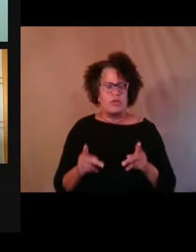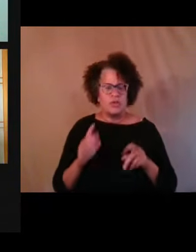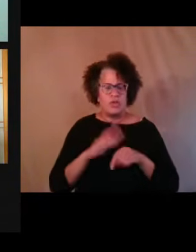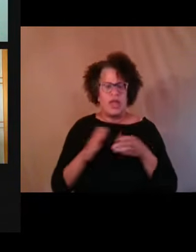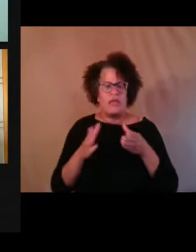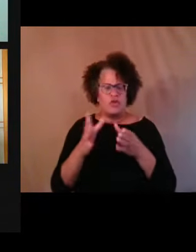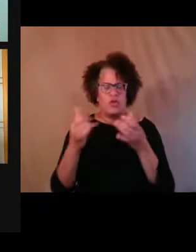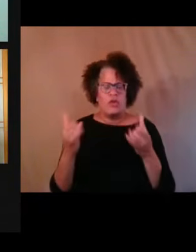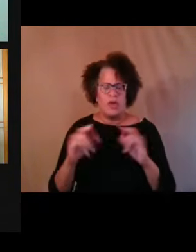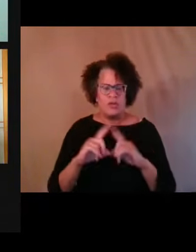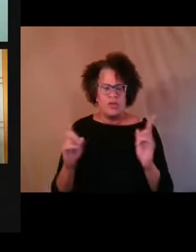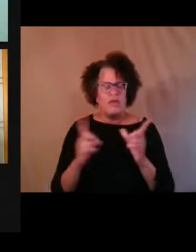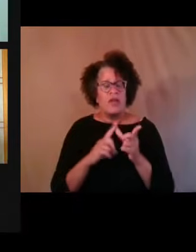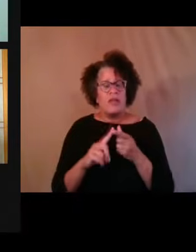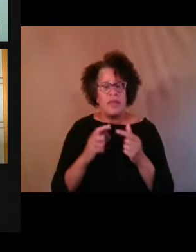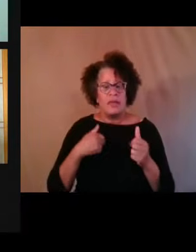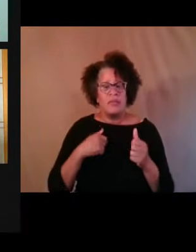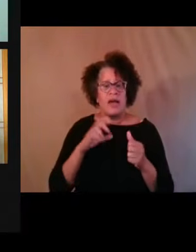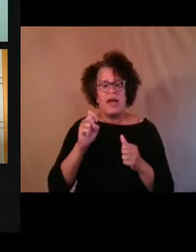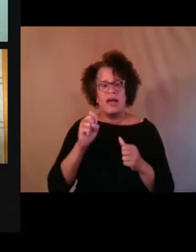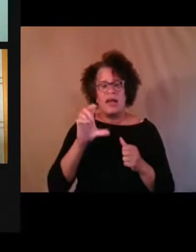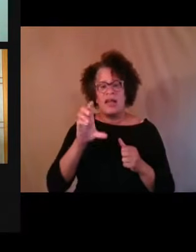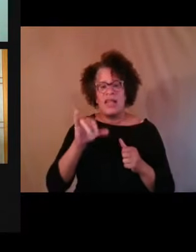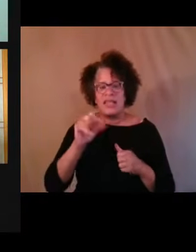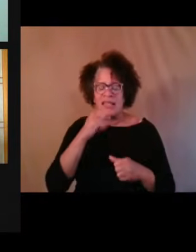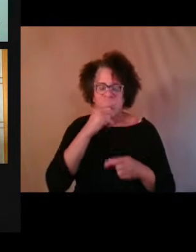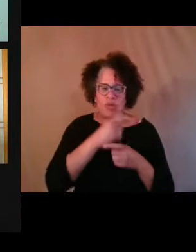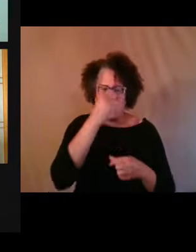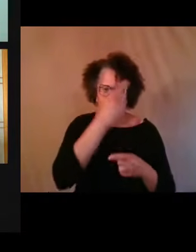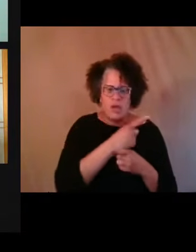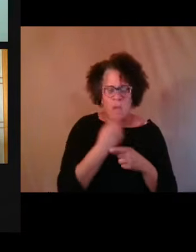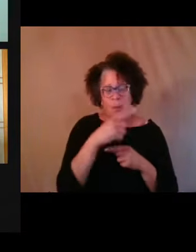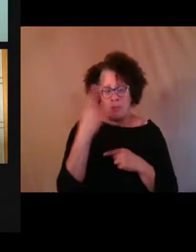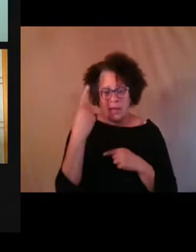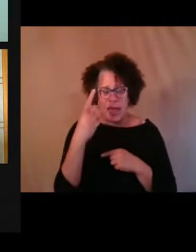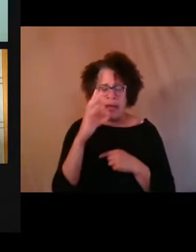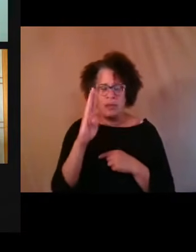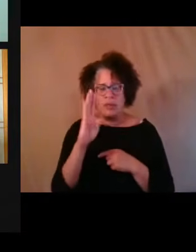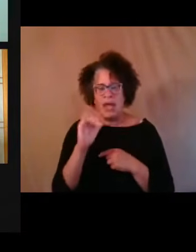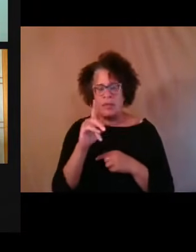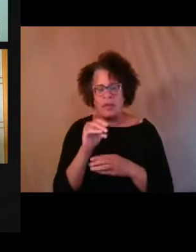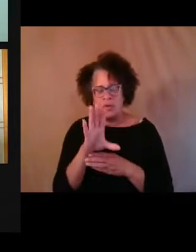That even our cis brothers and sisters that are Black and indigenous has cast them out.